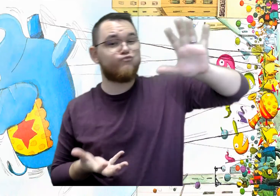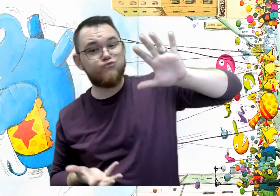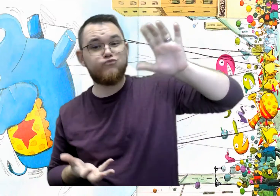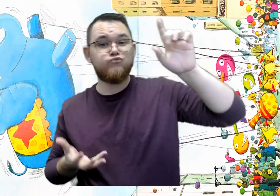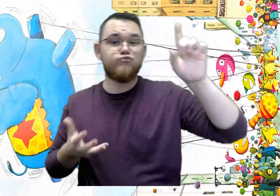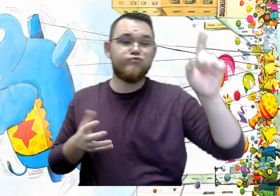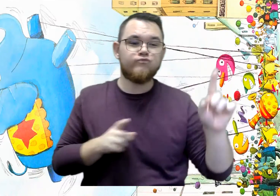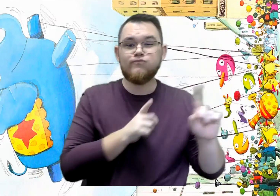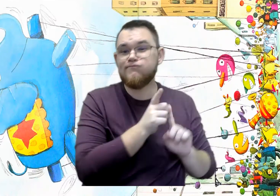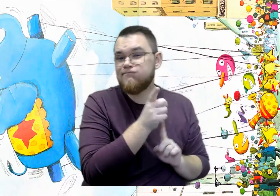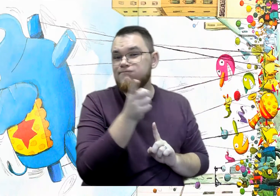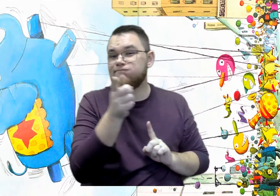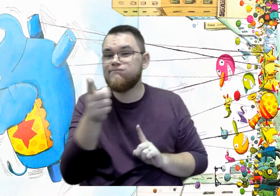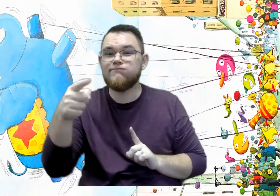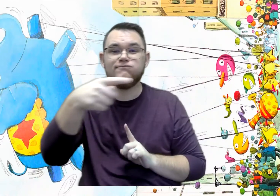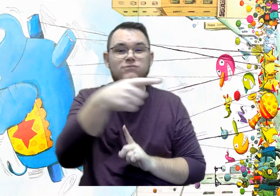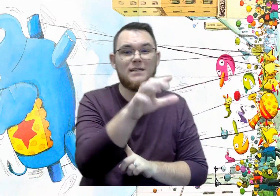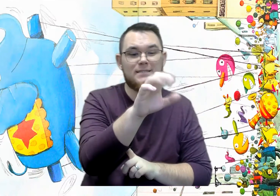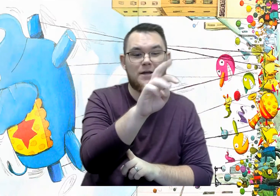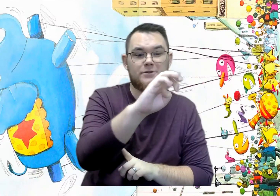They sailed down Broadway.